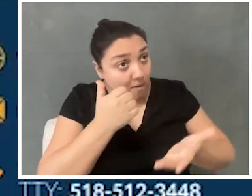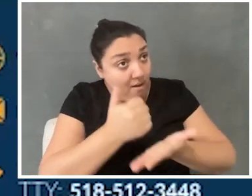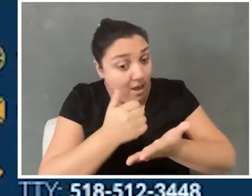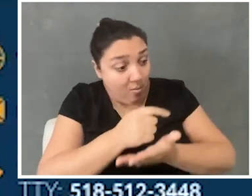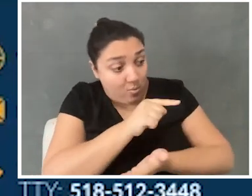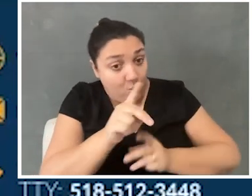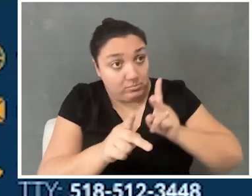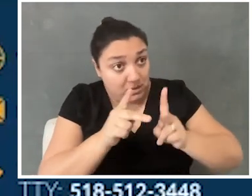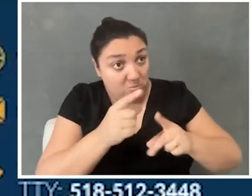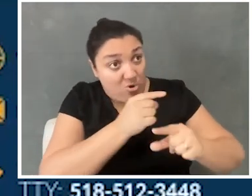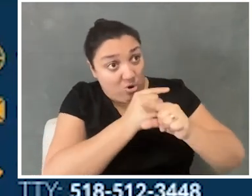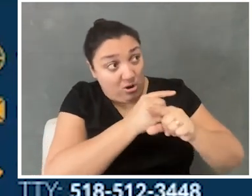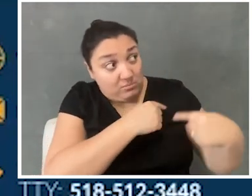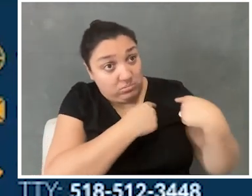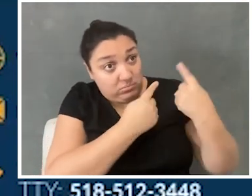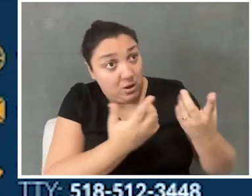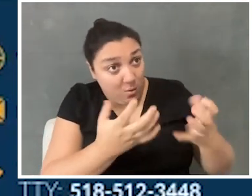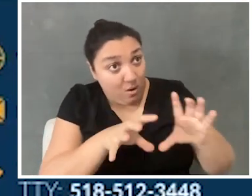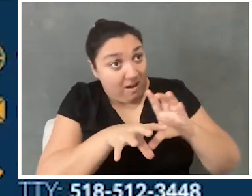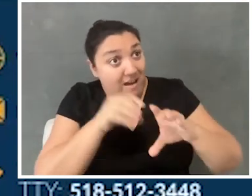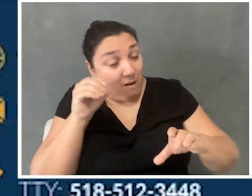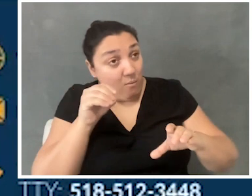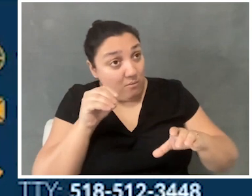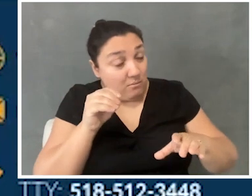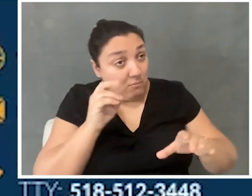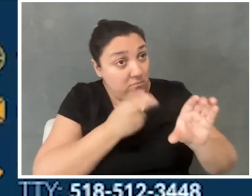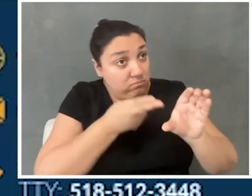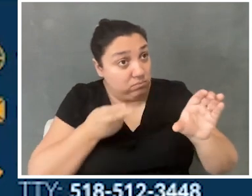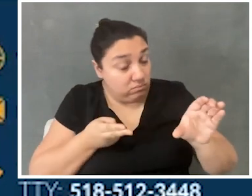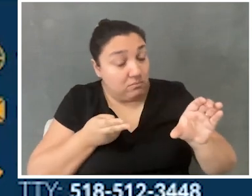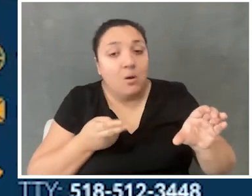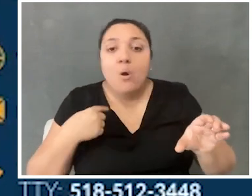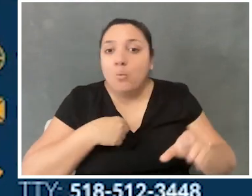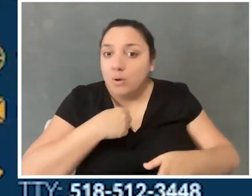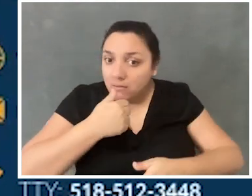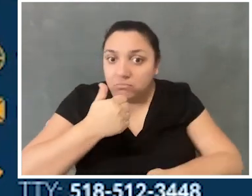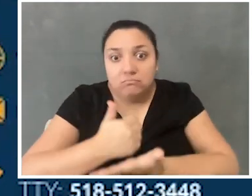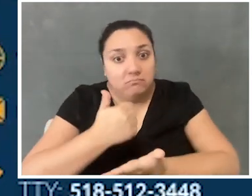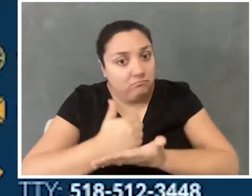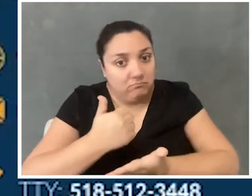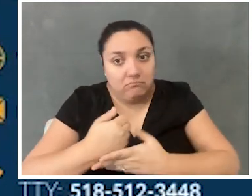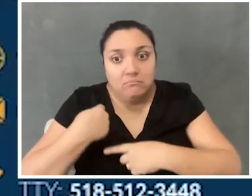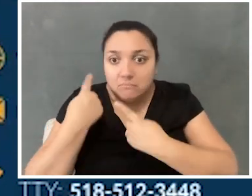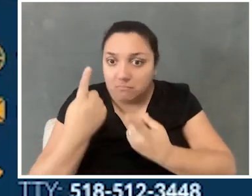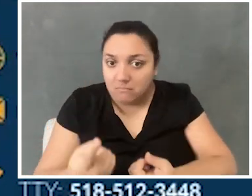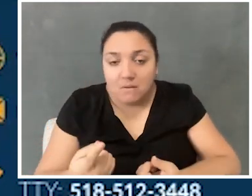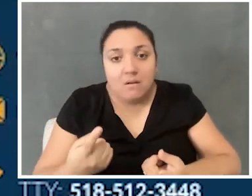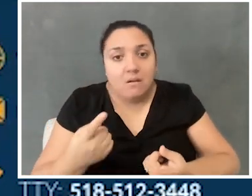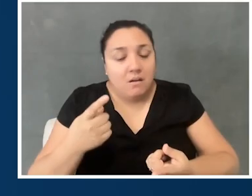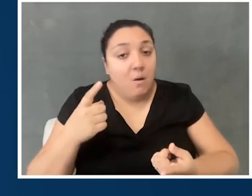Over the years, we have handled dozens of these and our success rate is 100%.